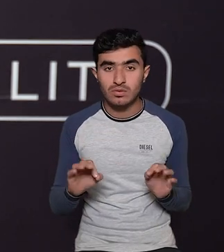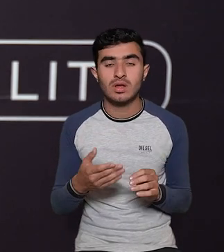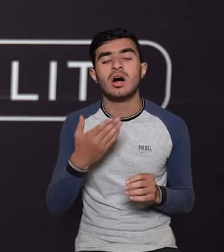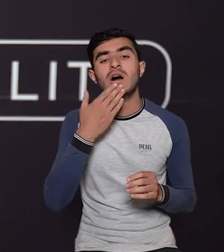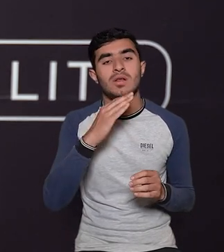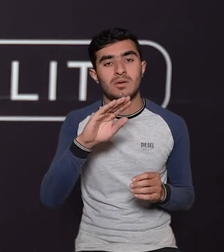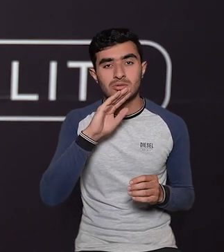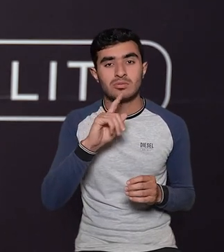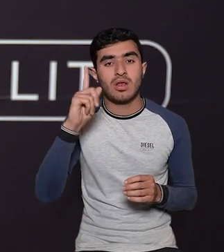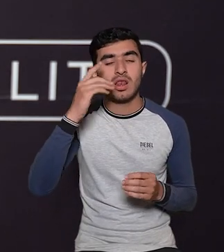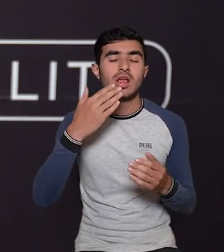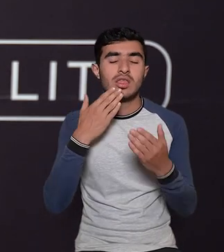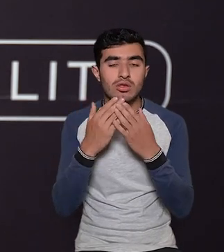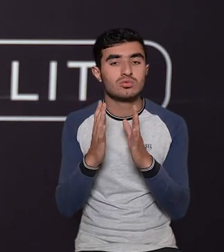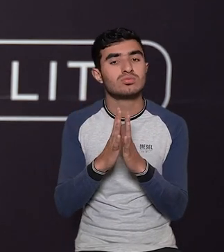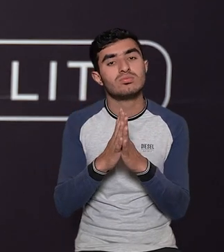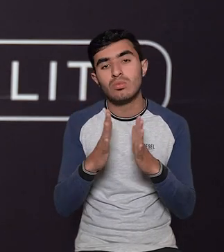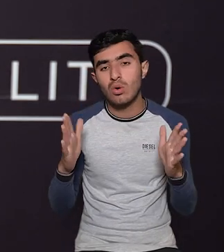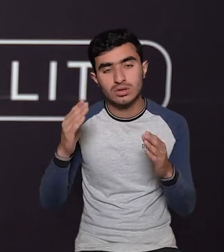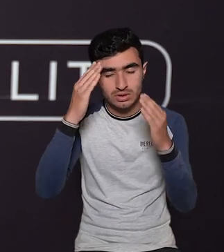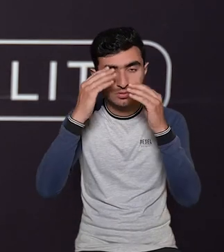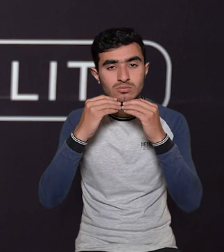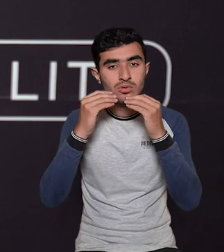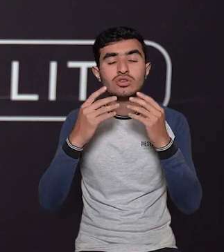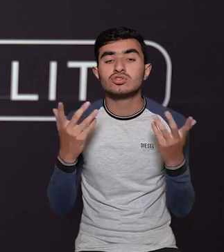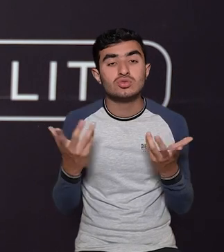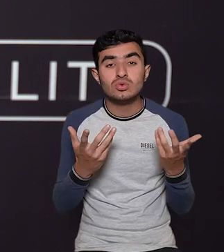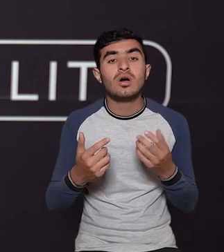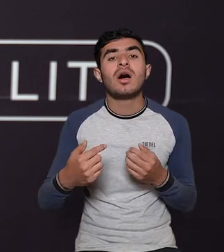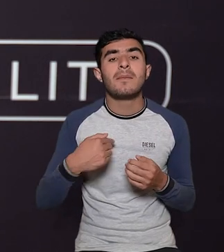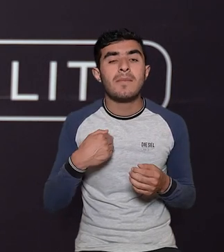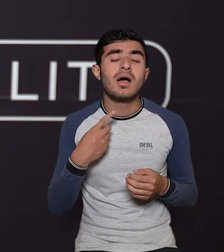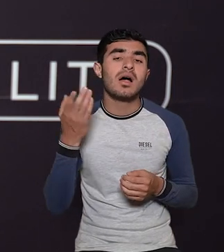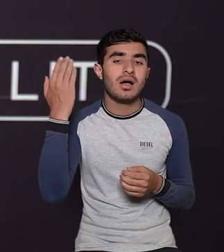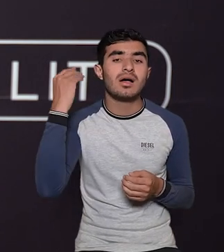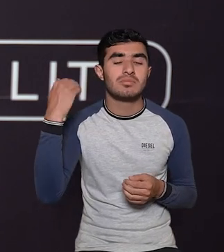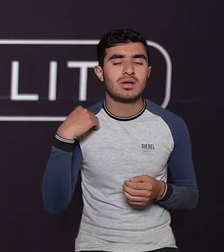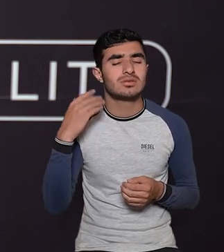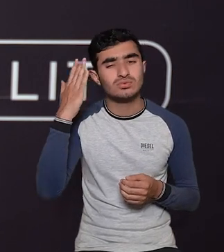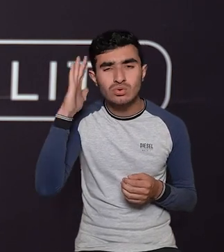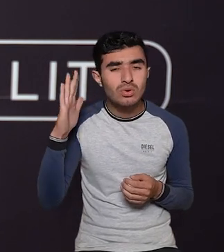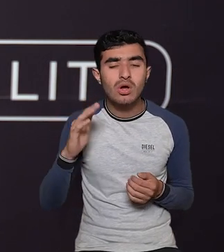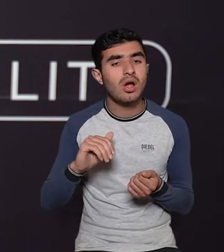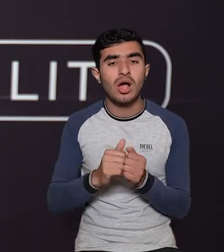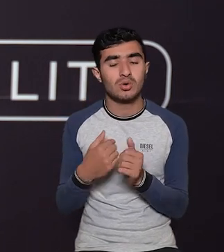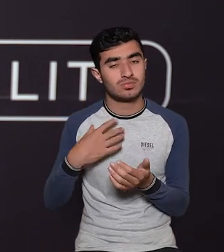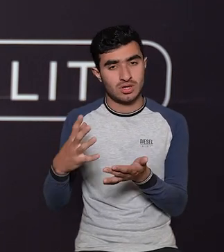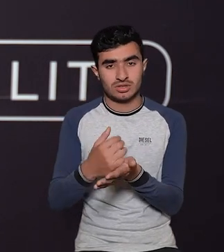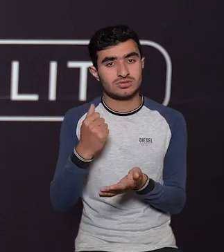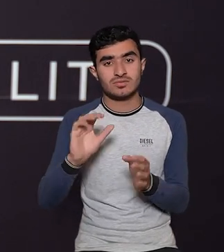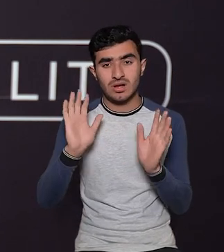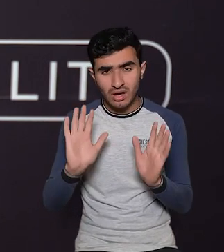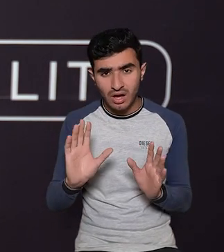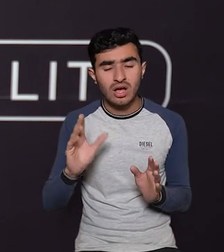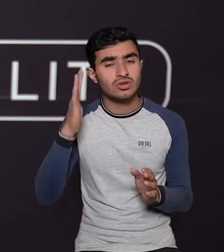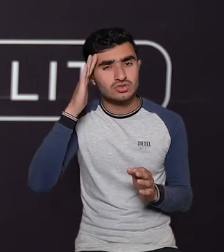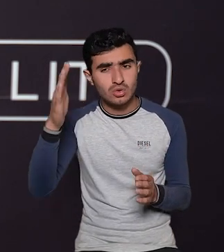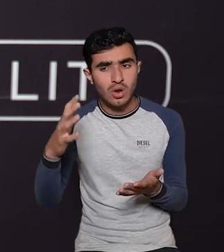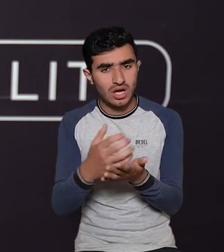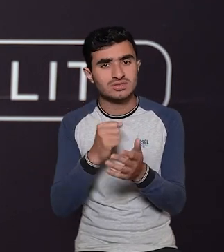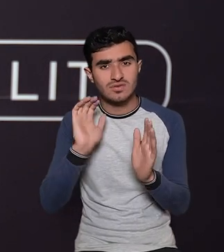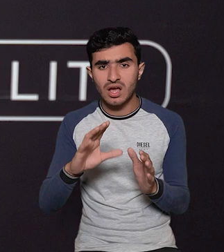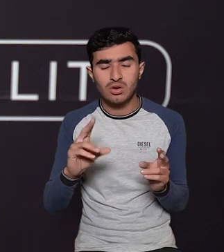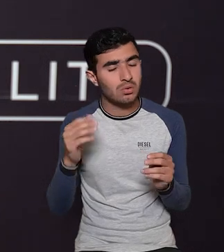I had just this goal in my mind and I started working on it and Alhamdulilah, Allah’ tallah